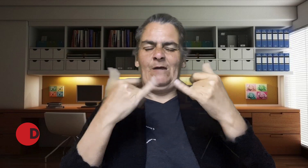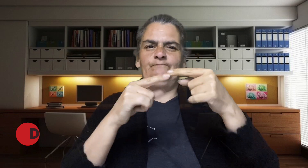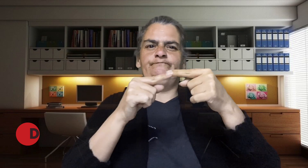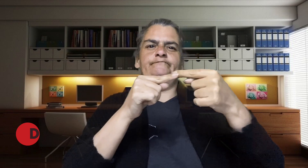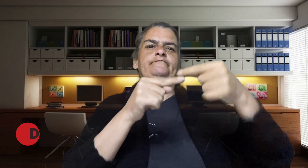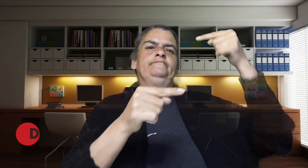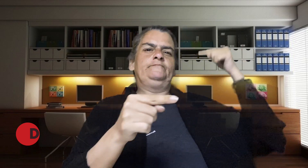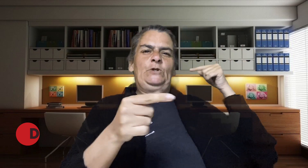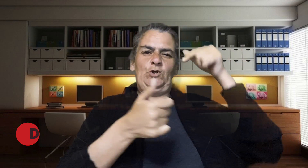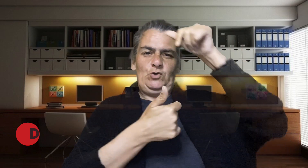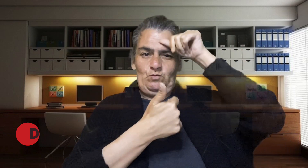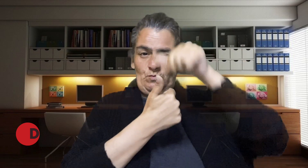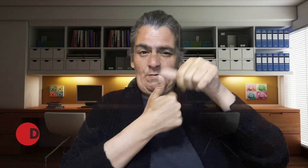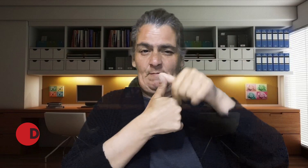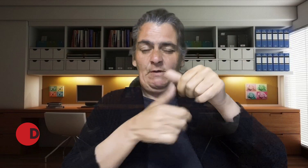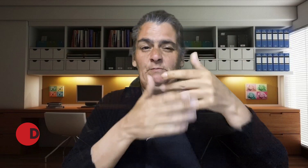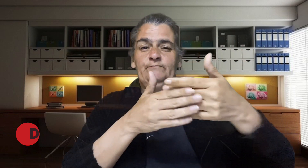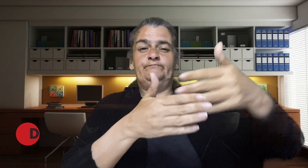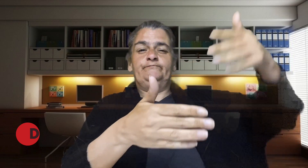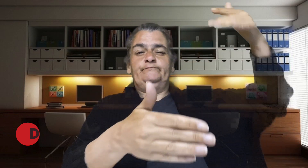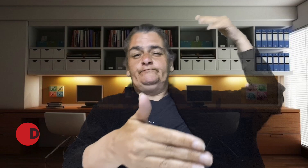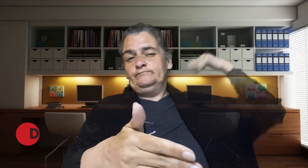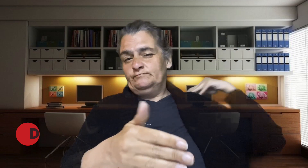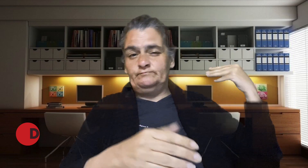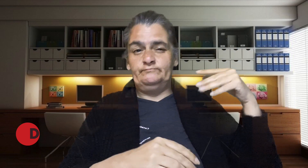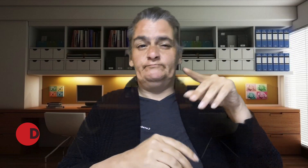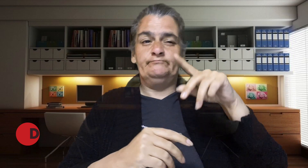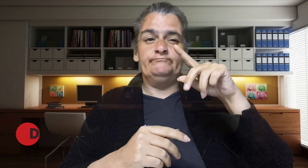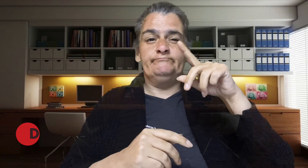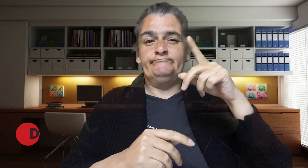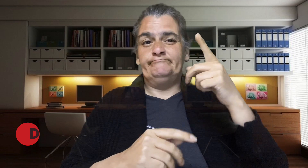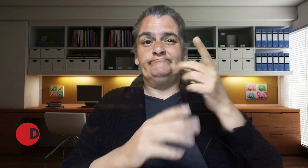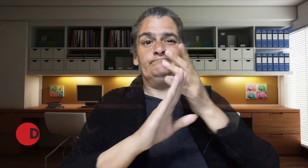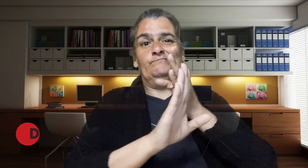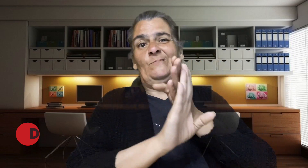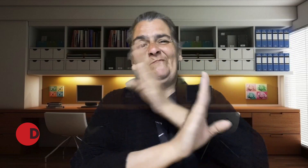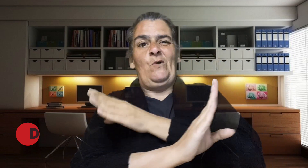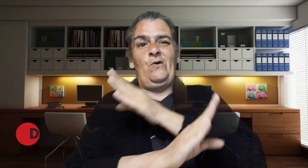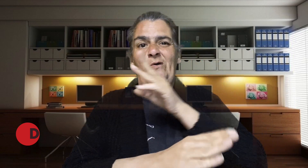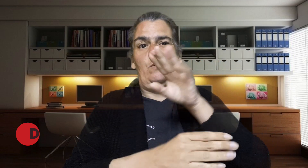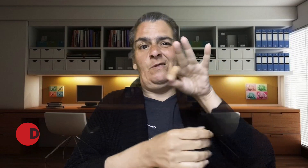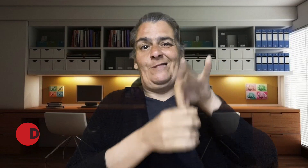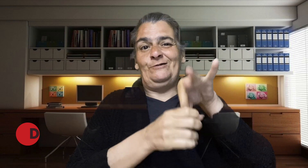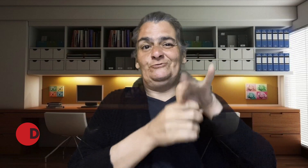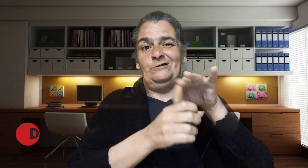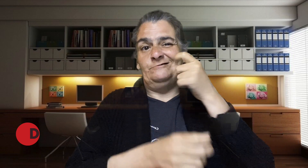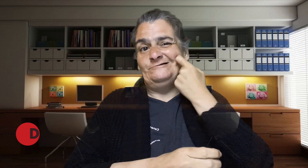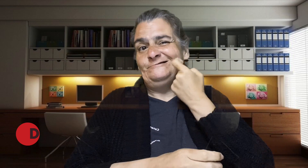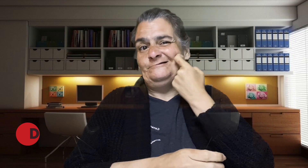If you remember a long time ago before the elections,